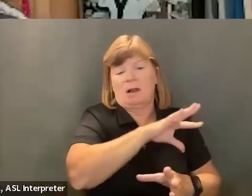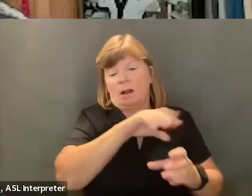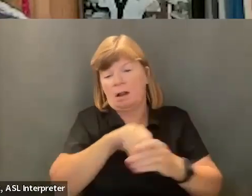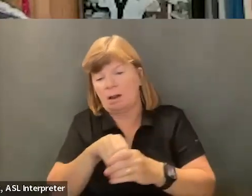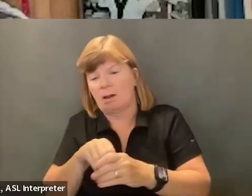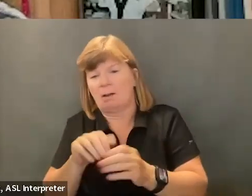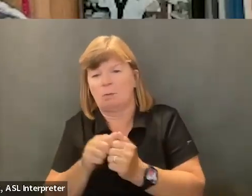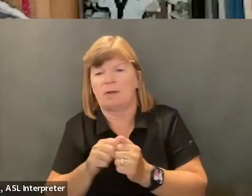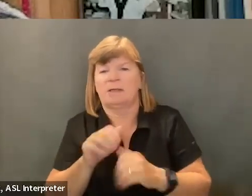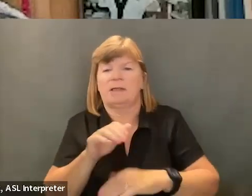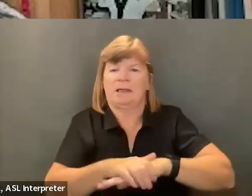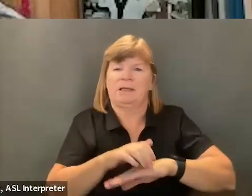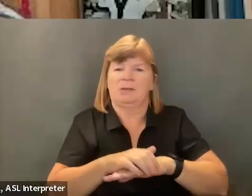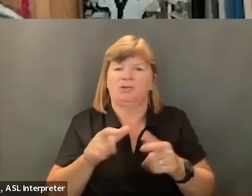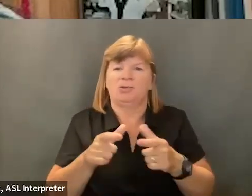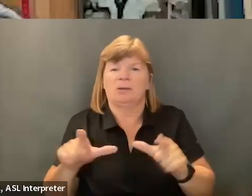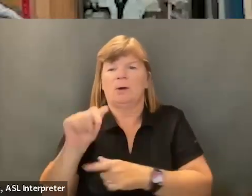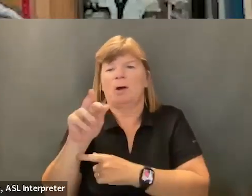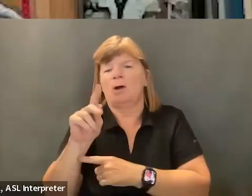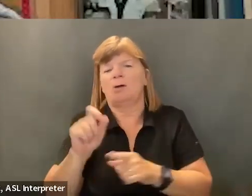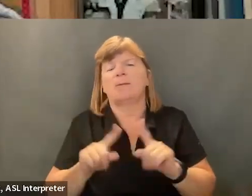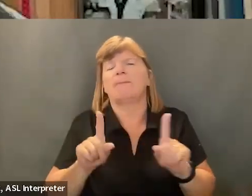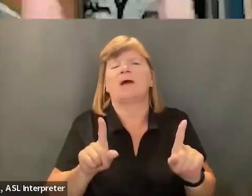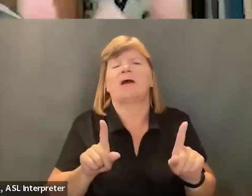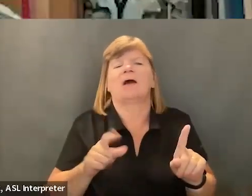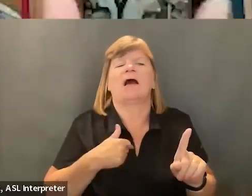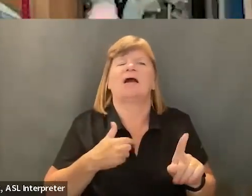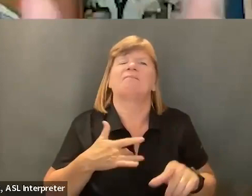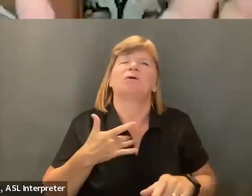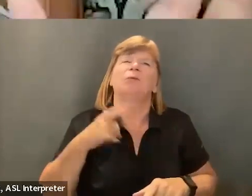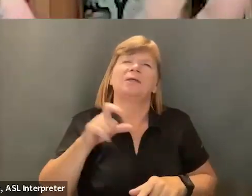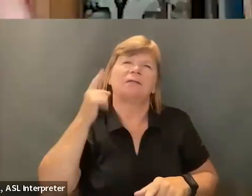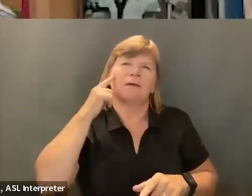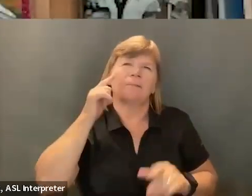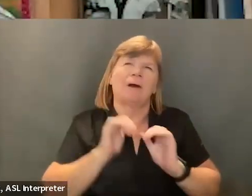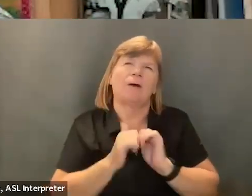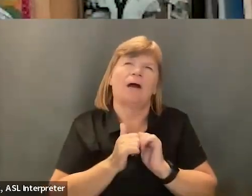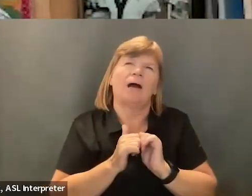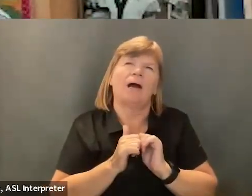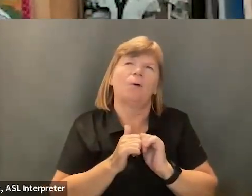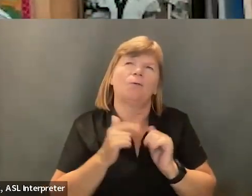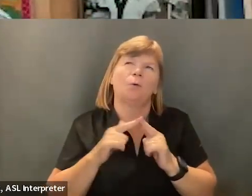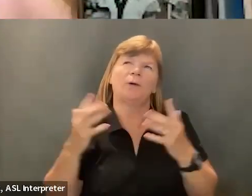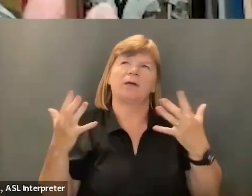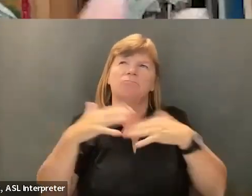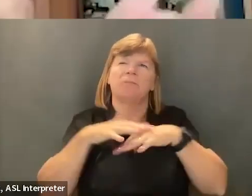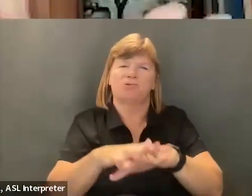arts but rather I think that we need to think about how are we integrating these that's the